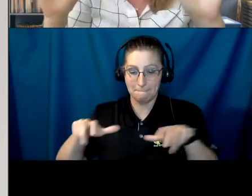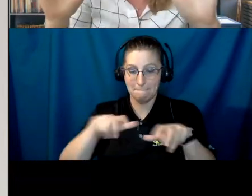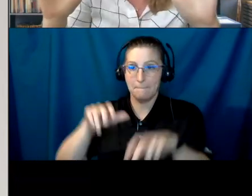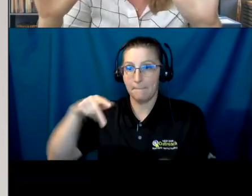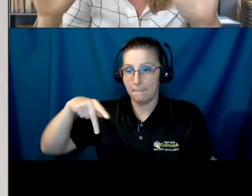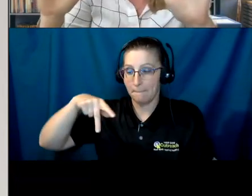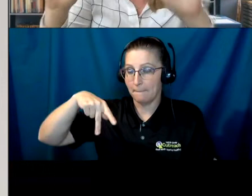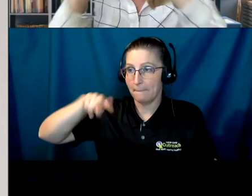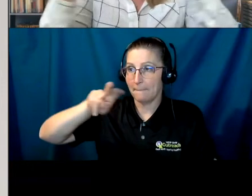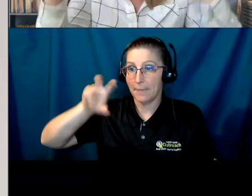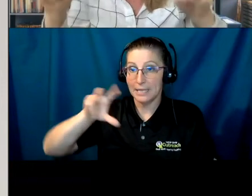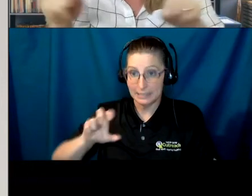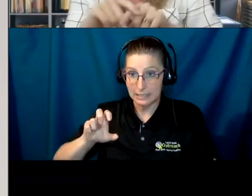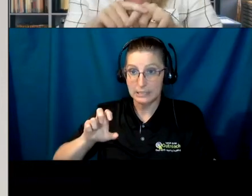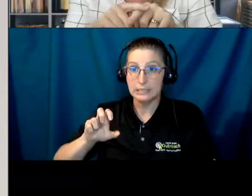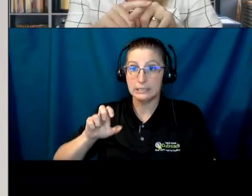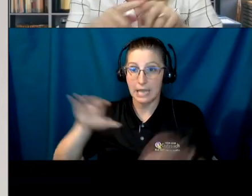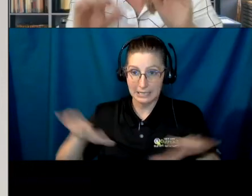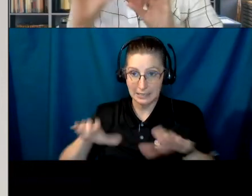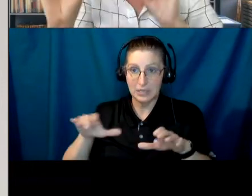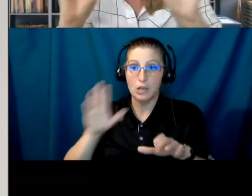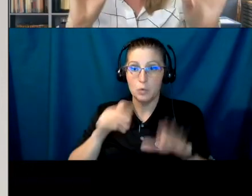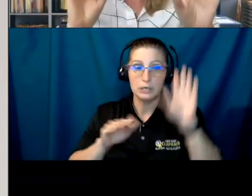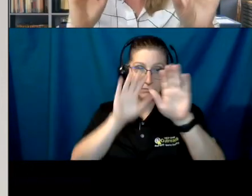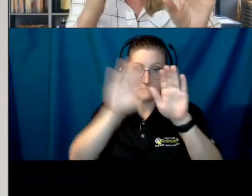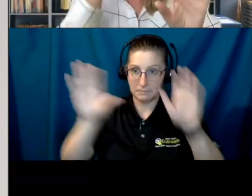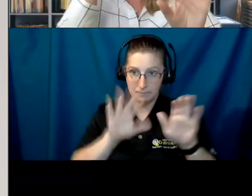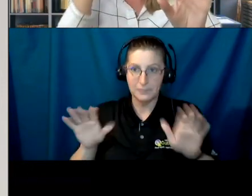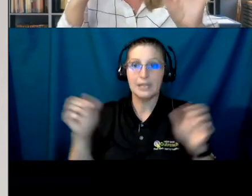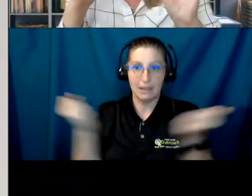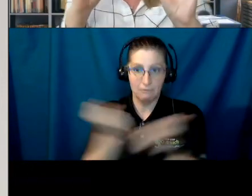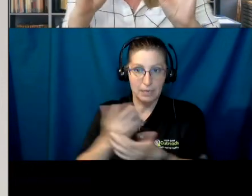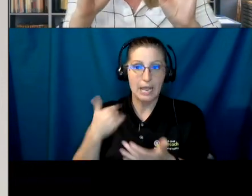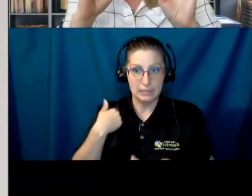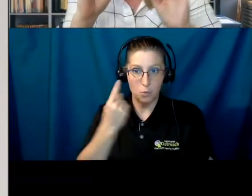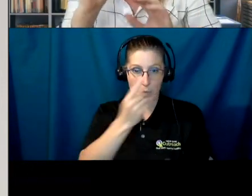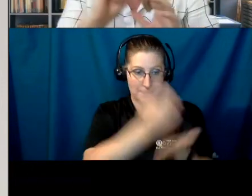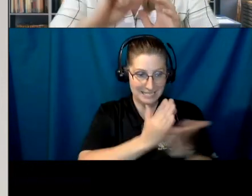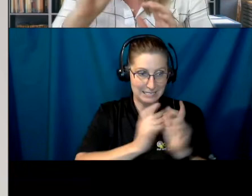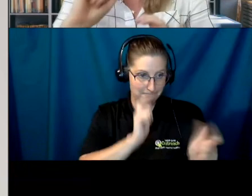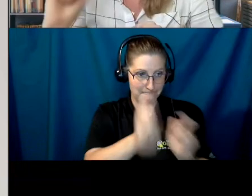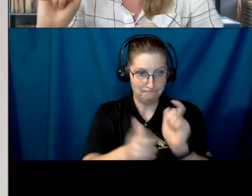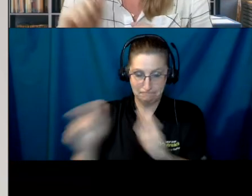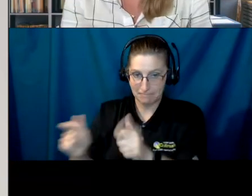puzzle sheet, and then give everyone a puzzle piece. And everyone had to write down something